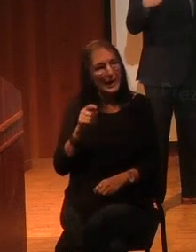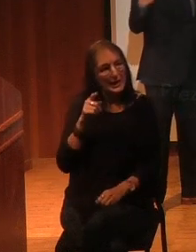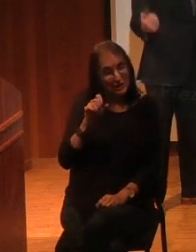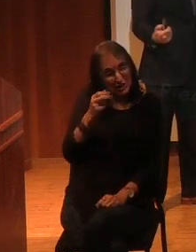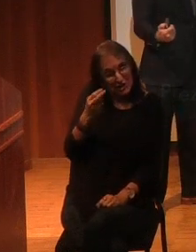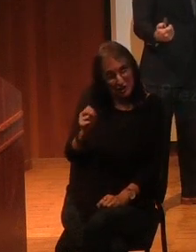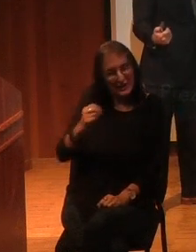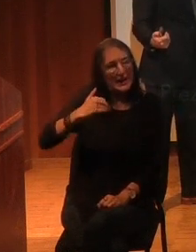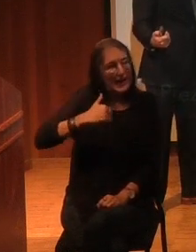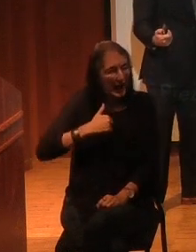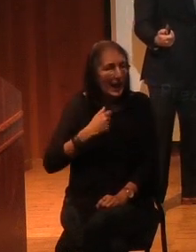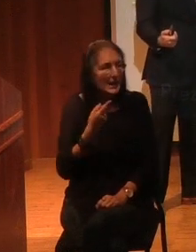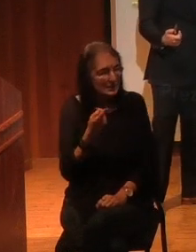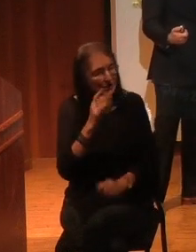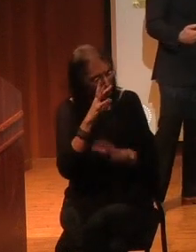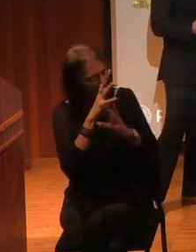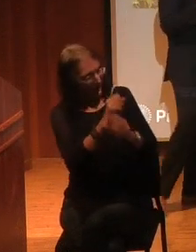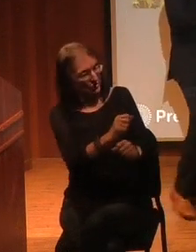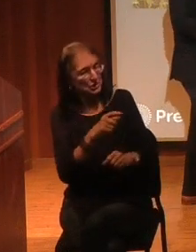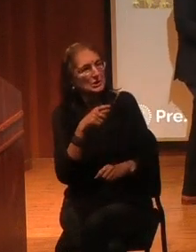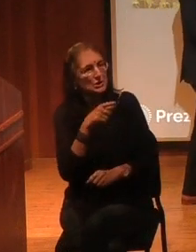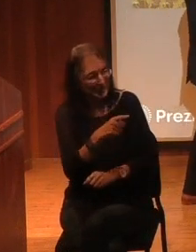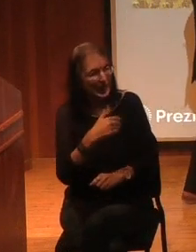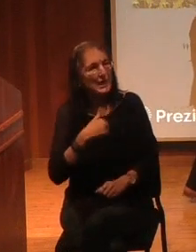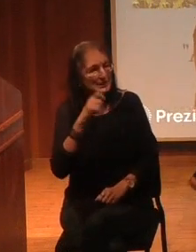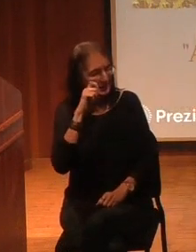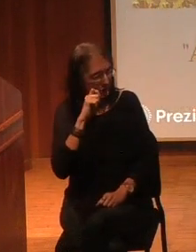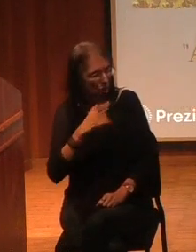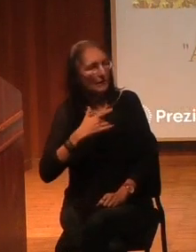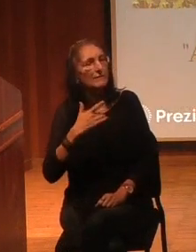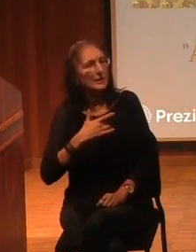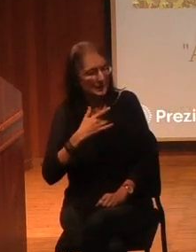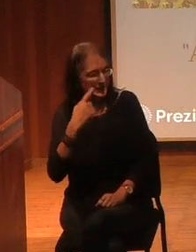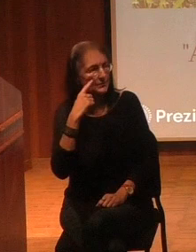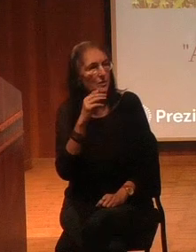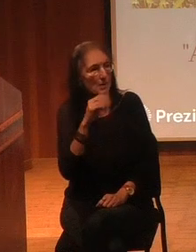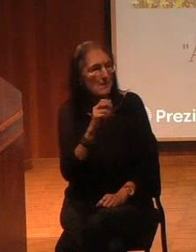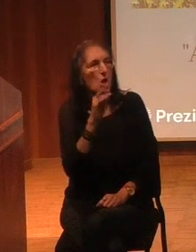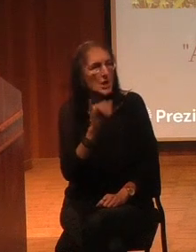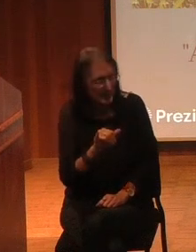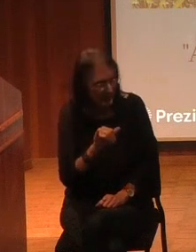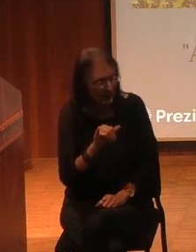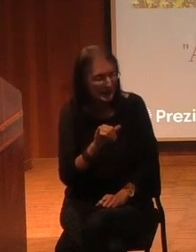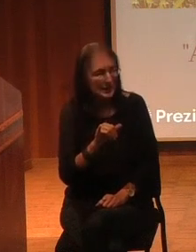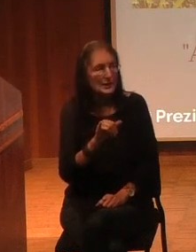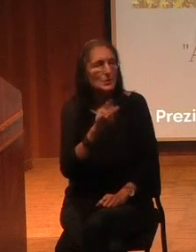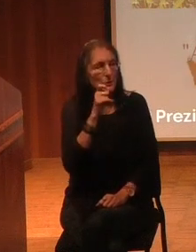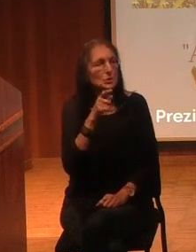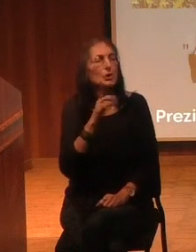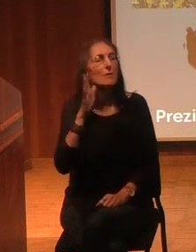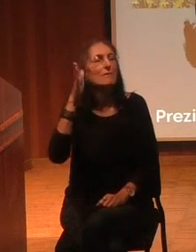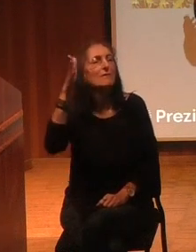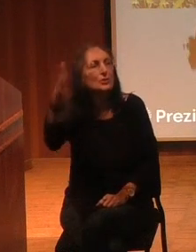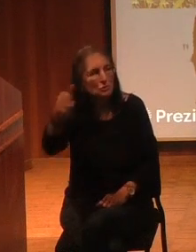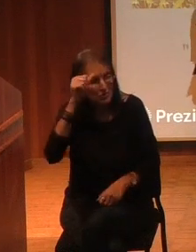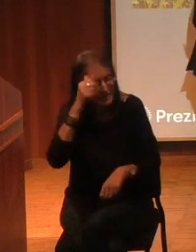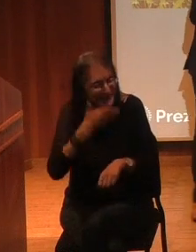This creates a very complicated series of events that happen that start to lead to his present being changed